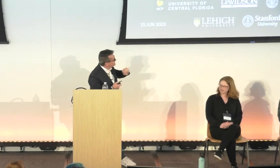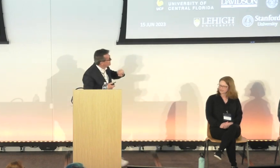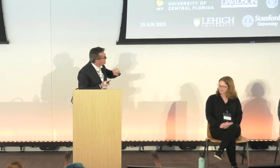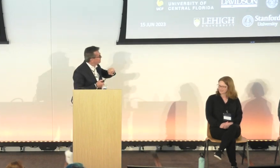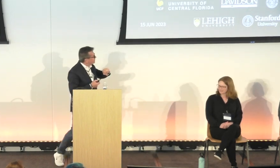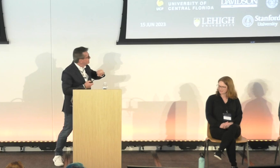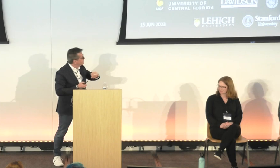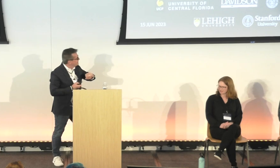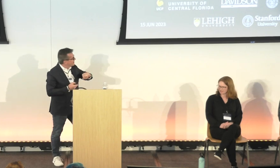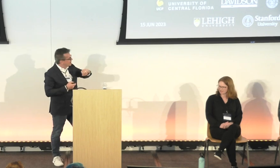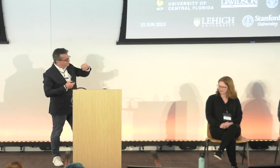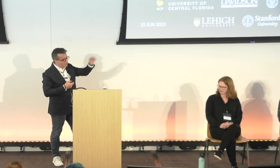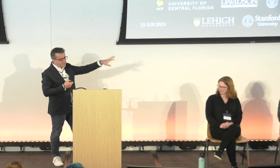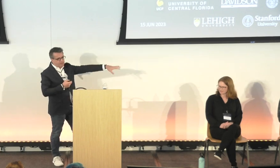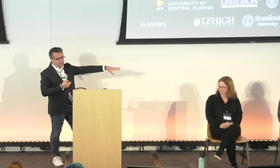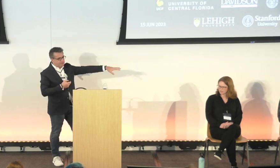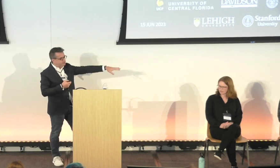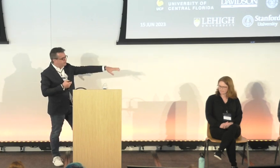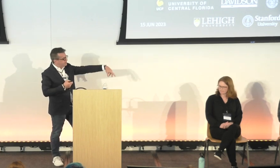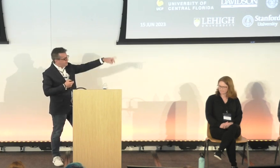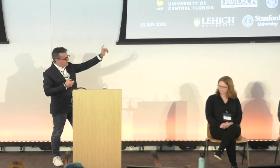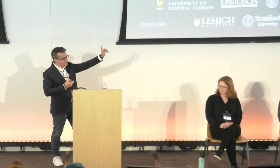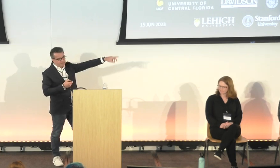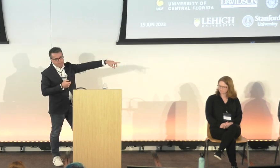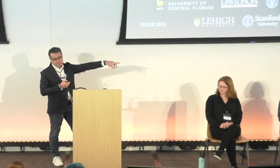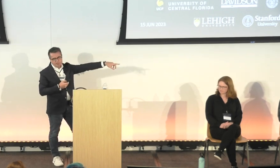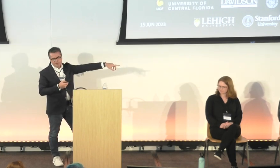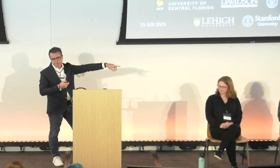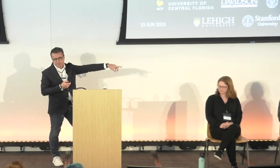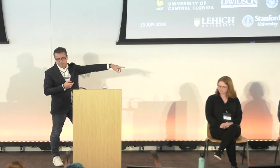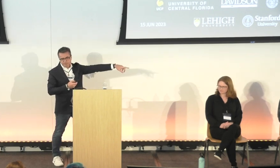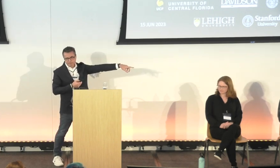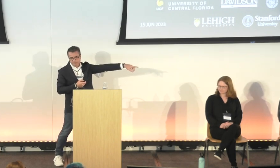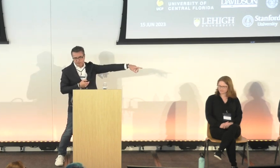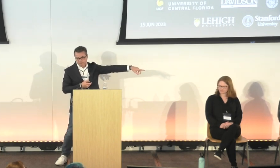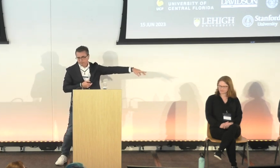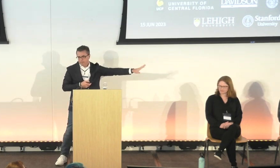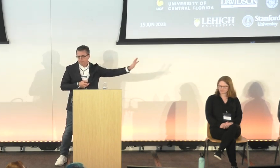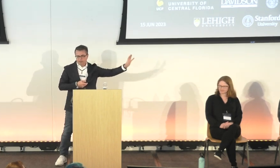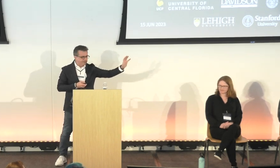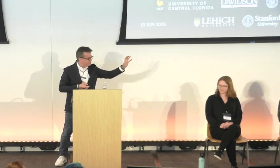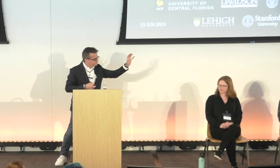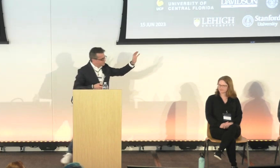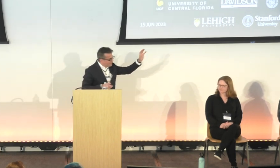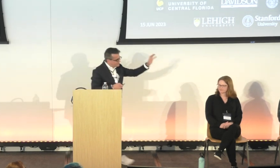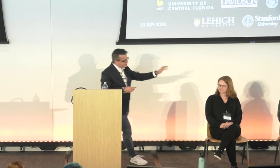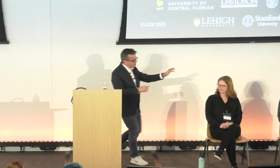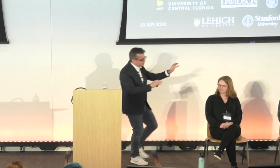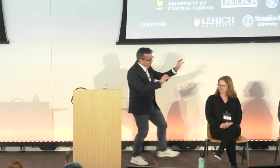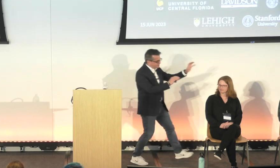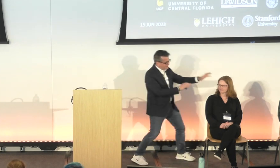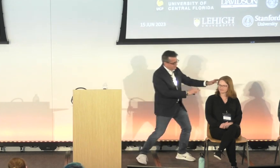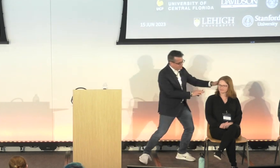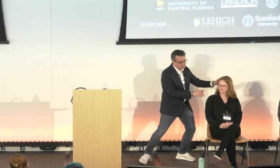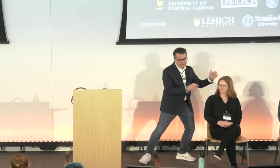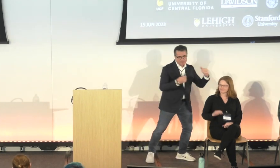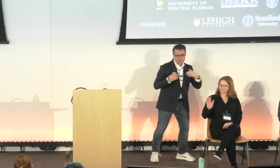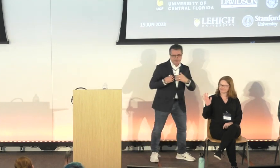EE, Hemphill and Jonathan Beaver is a professor Tabitha is a computer scientist I'm a computer